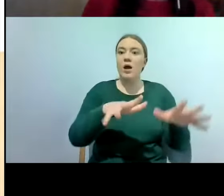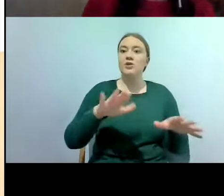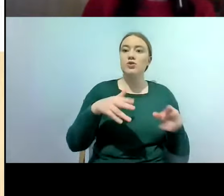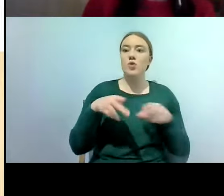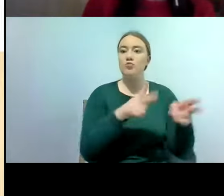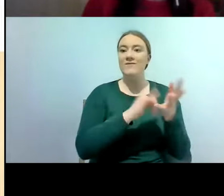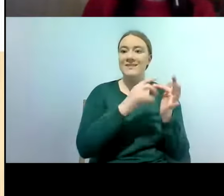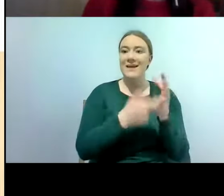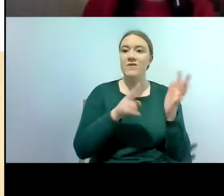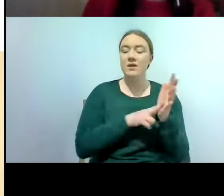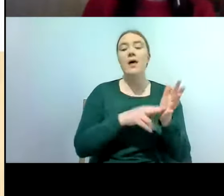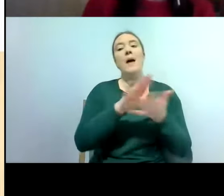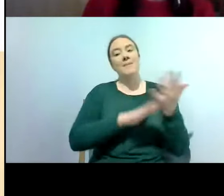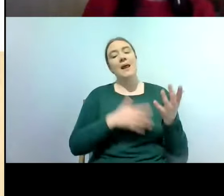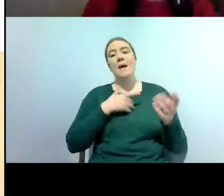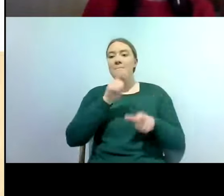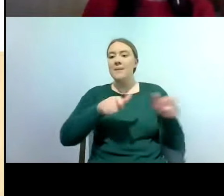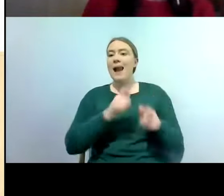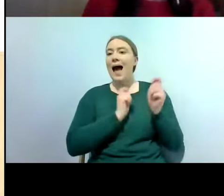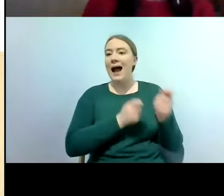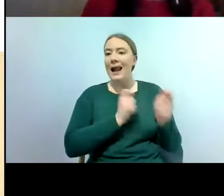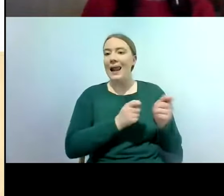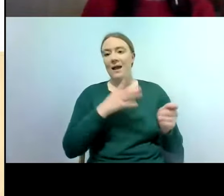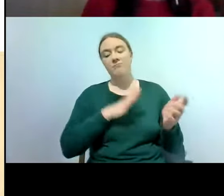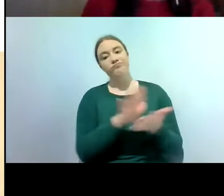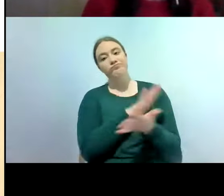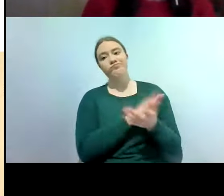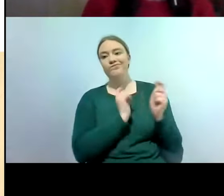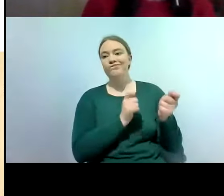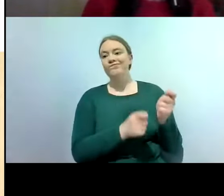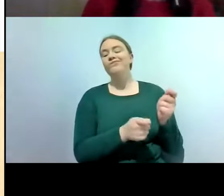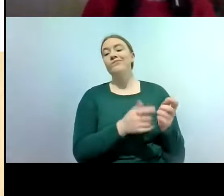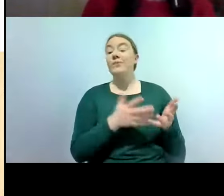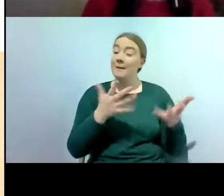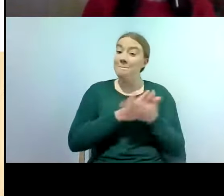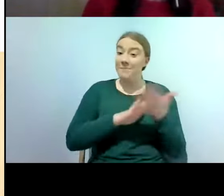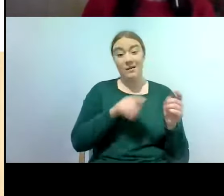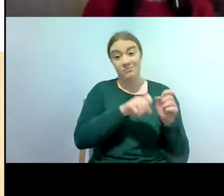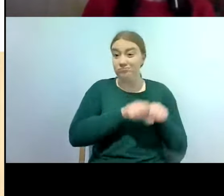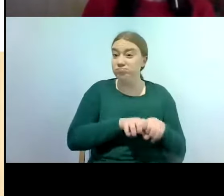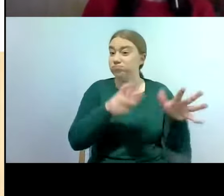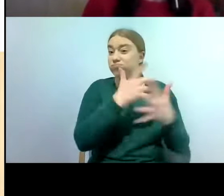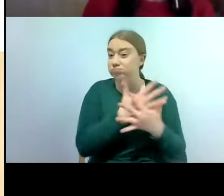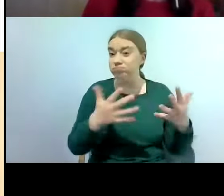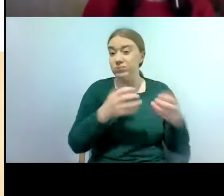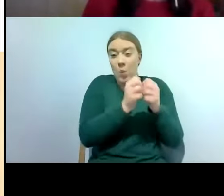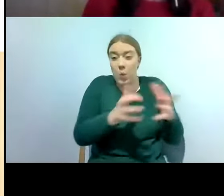they naturally breed and recruit there and plenty of anglers come from all around the uk to fish